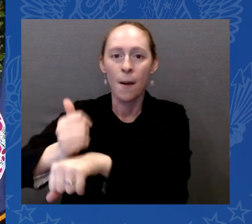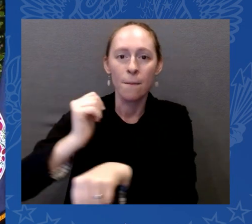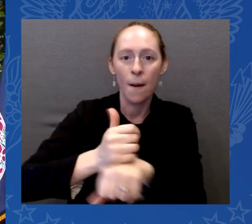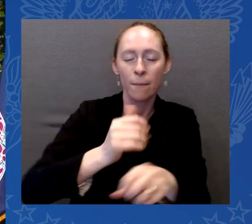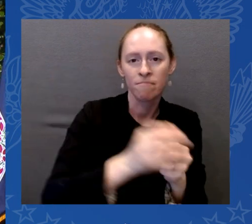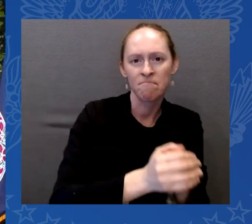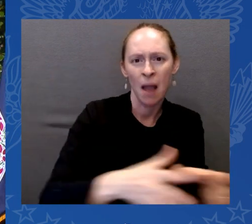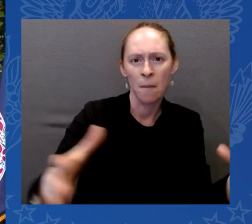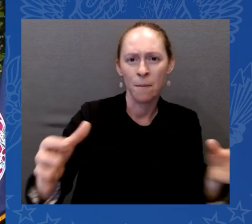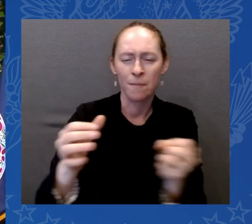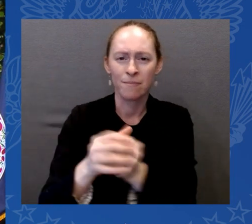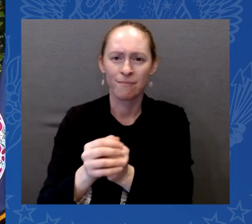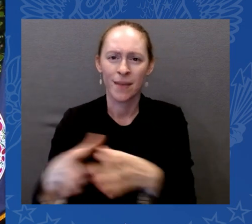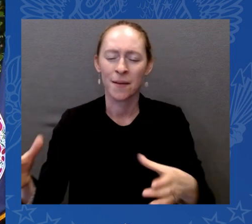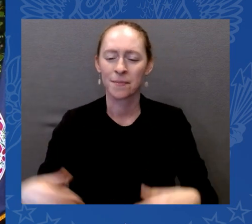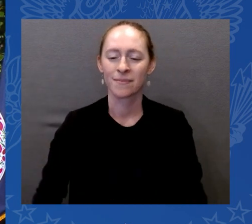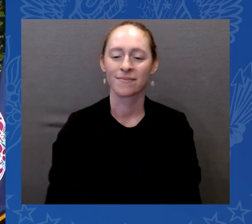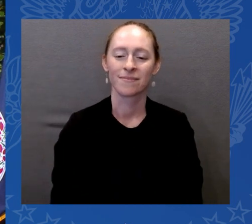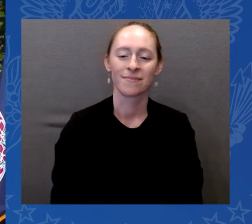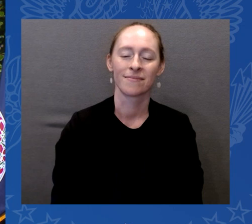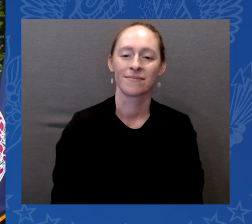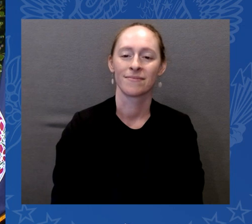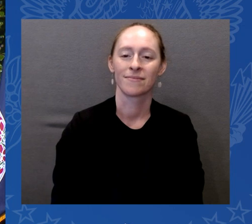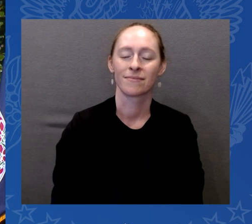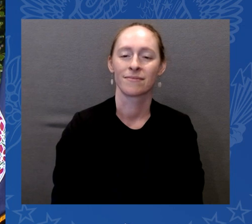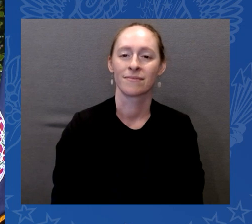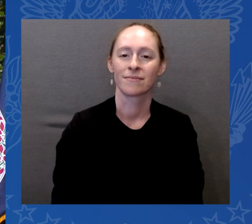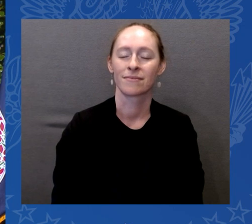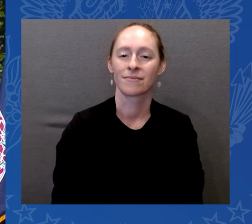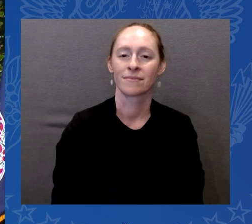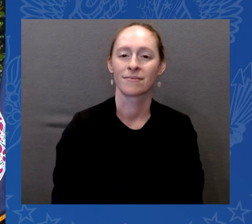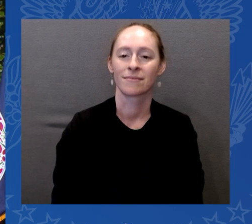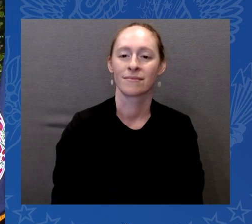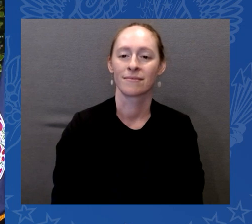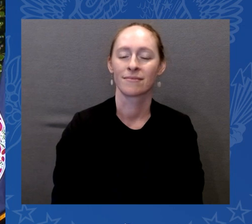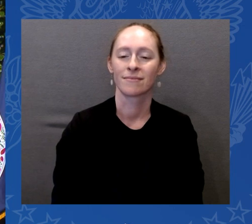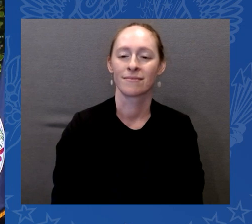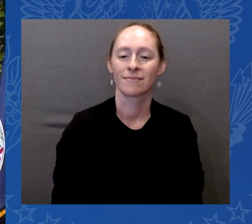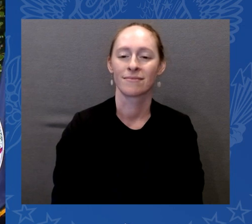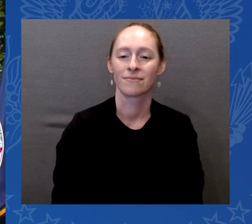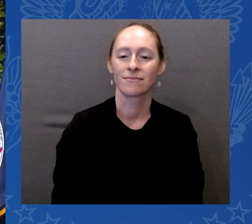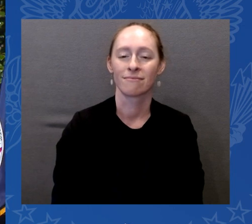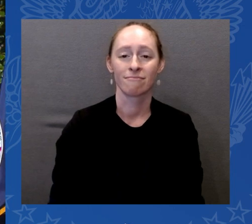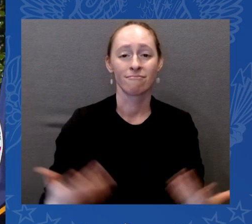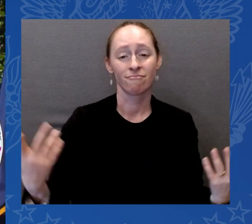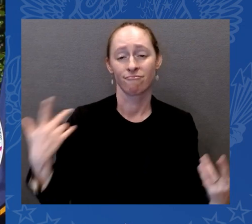And for decades, leaders in Washington talked about rebuilding our nation's infrastructure.